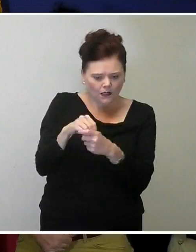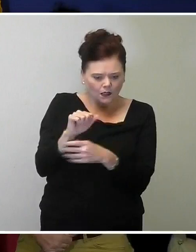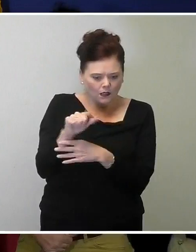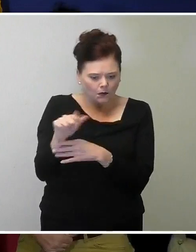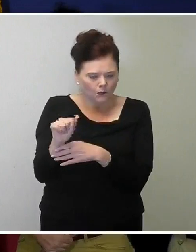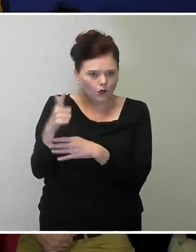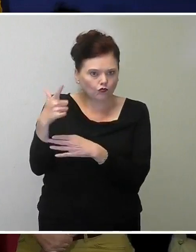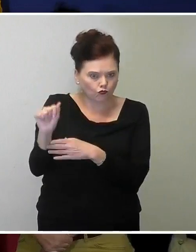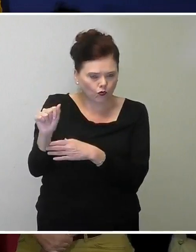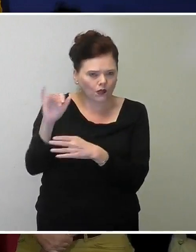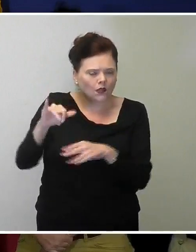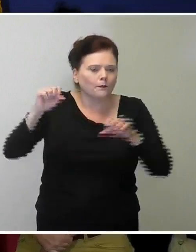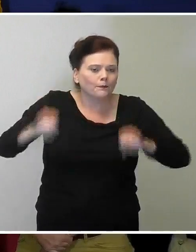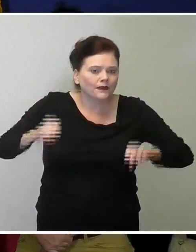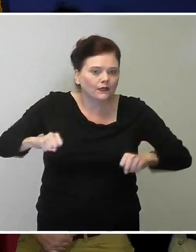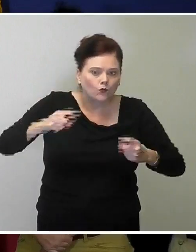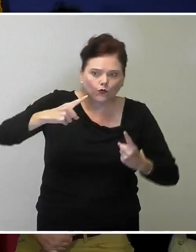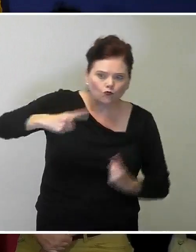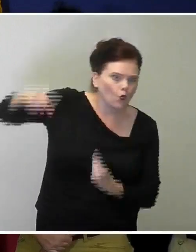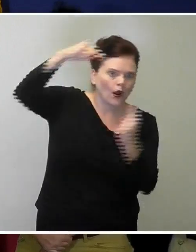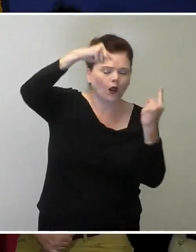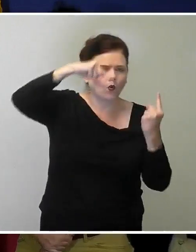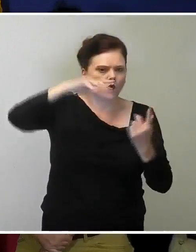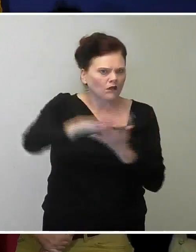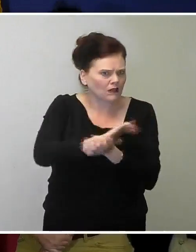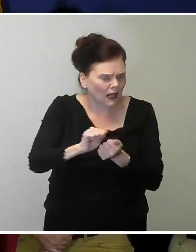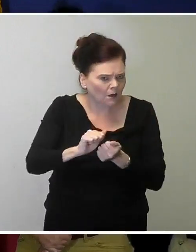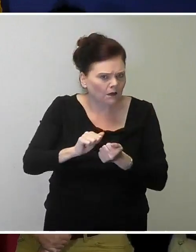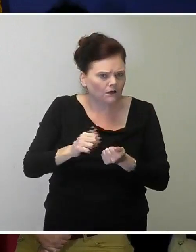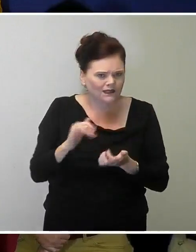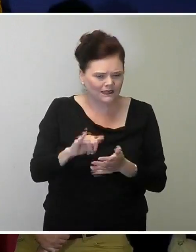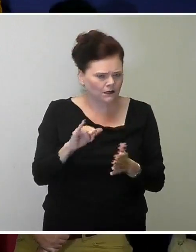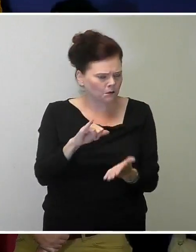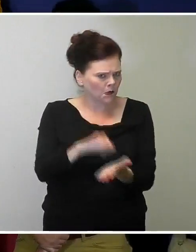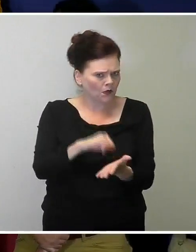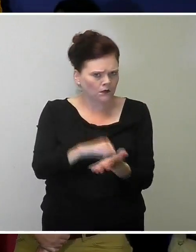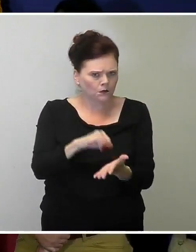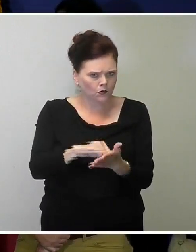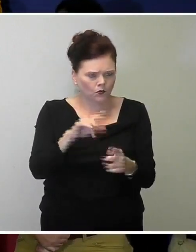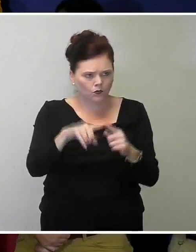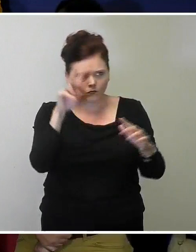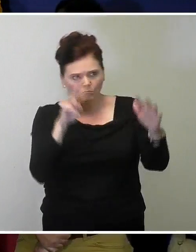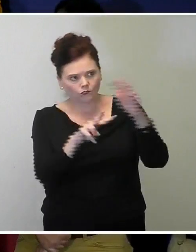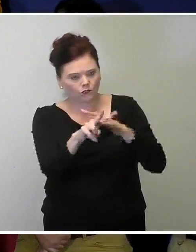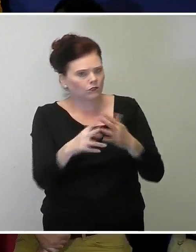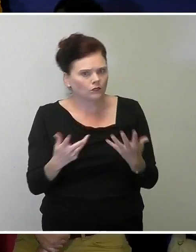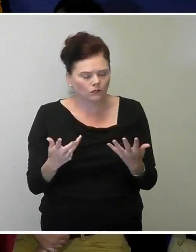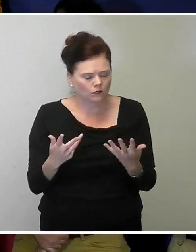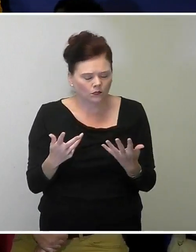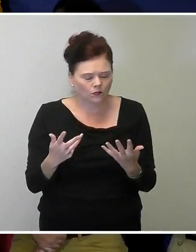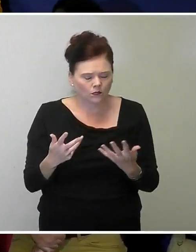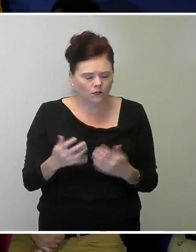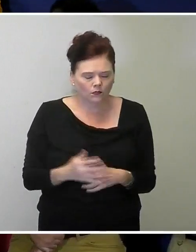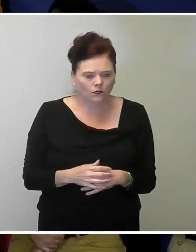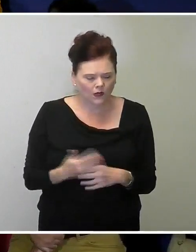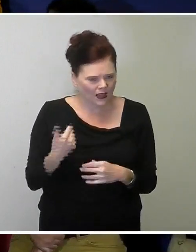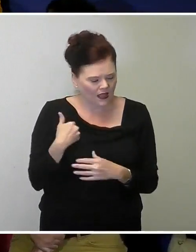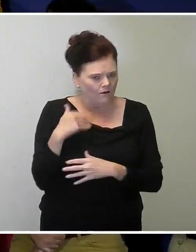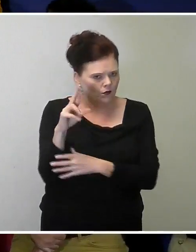COAST AND ALABAMA GULF COAST AND UP IN TO GEORGIA RIGHT NOW. THOSE POTENTIAL TORNADOES SPIN